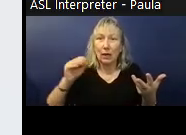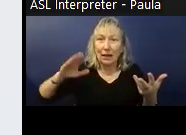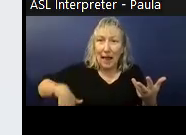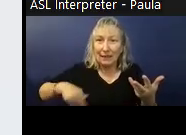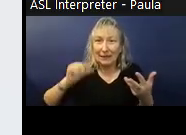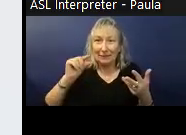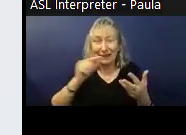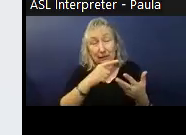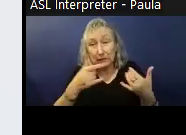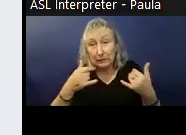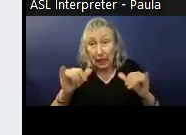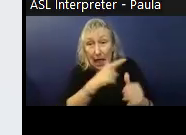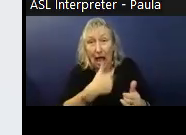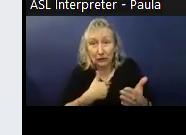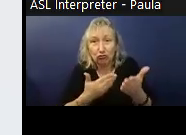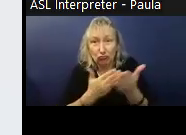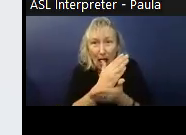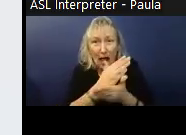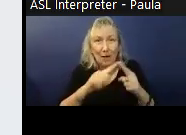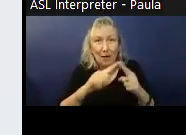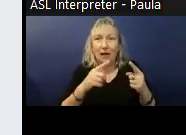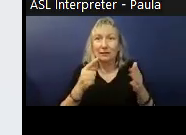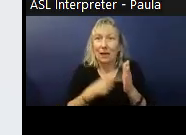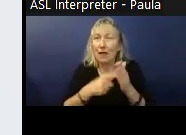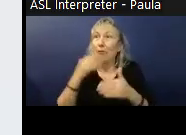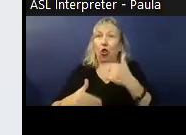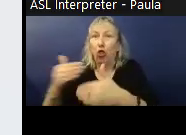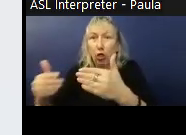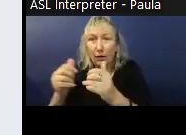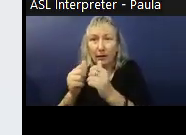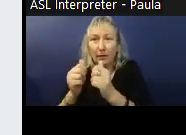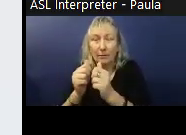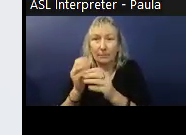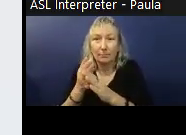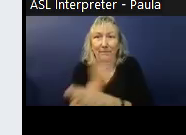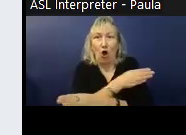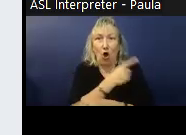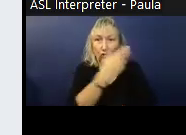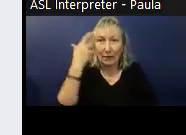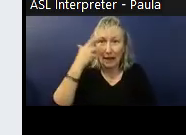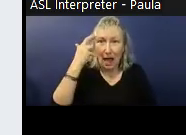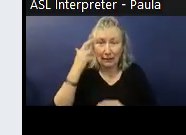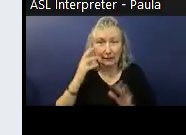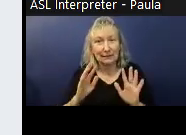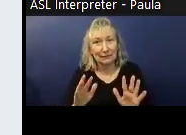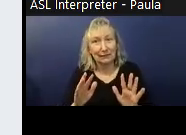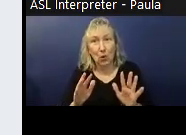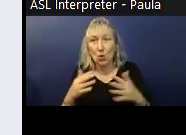they do have a right to that. So I just wanted to say like it there is, it is really important that the union